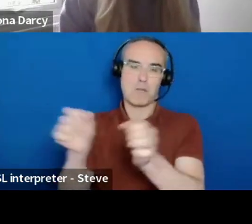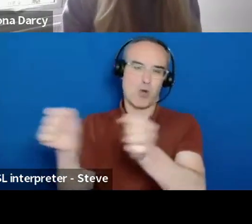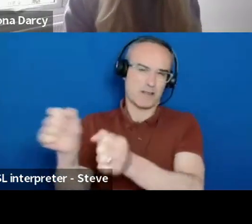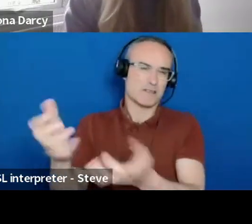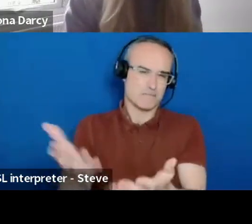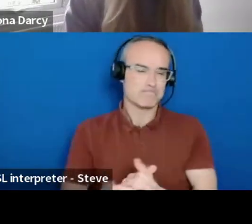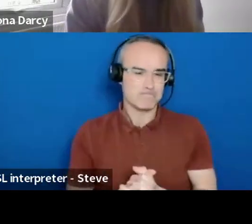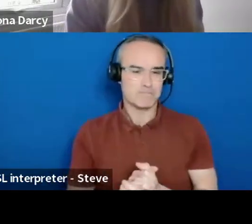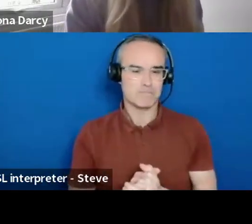ones like that as well.